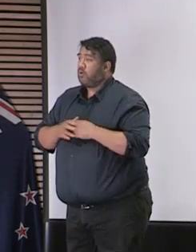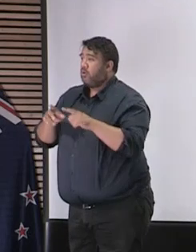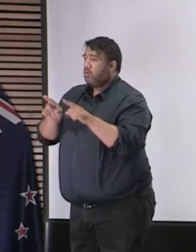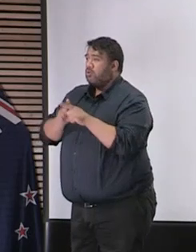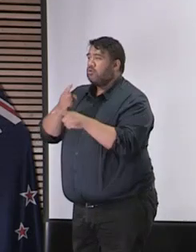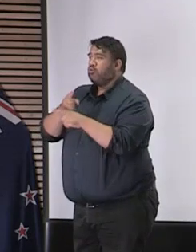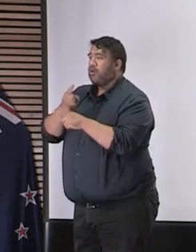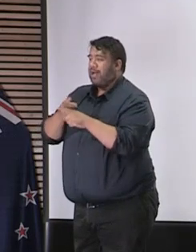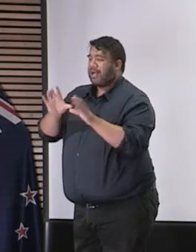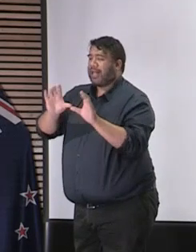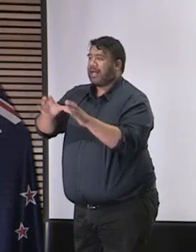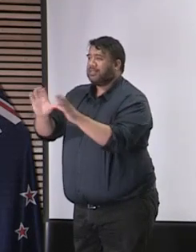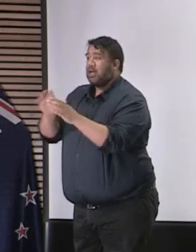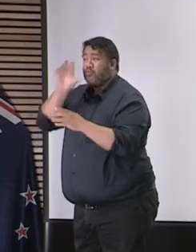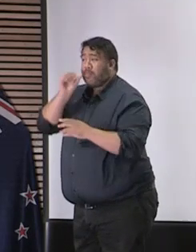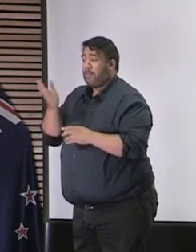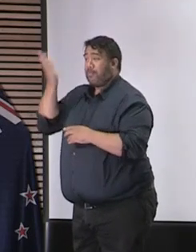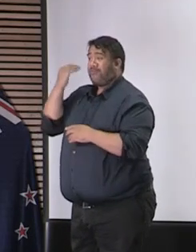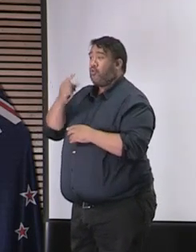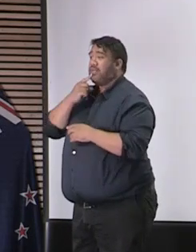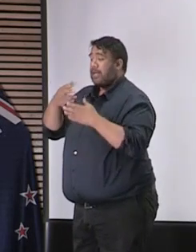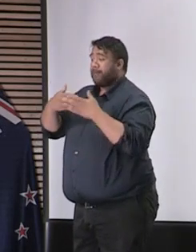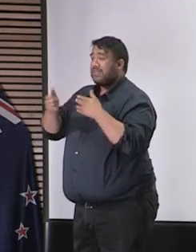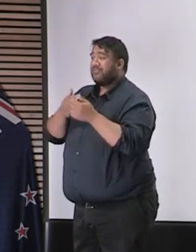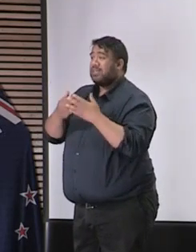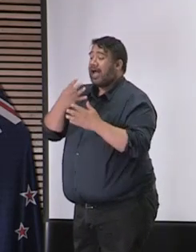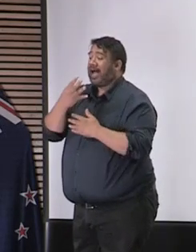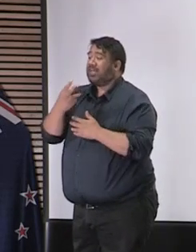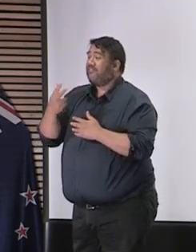details attached. I will let the Director-General finish his sentence.